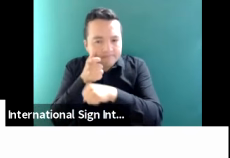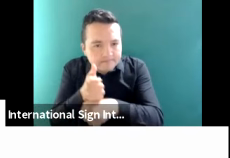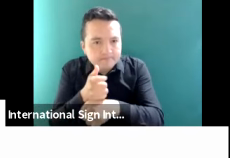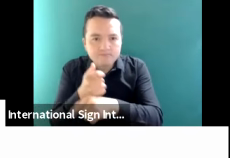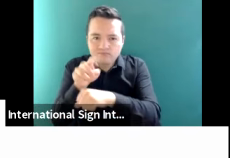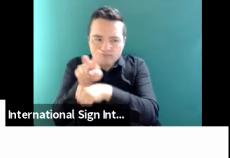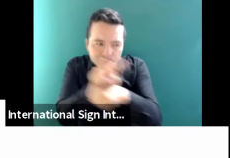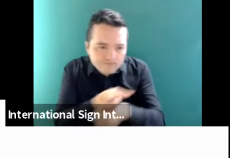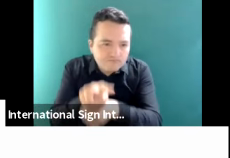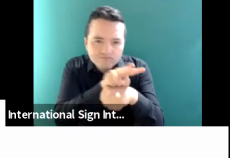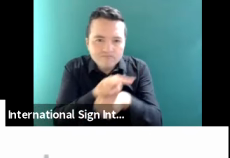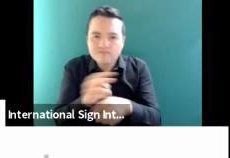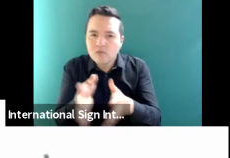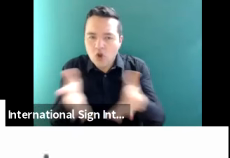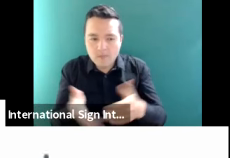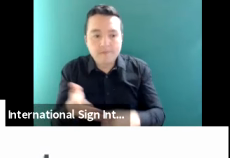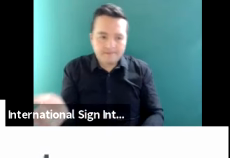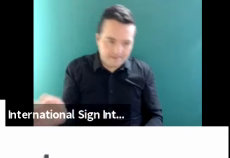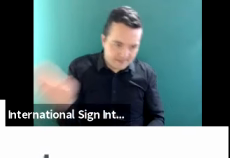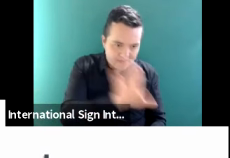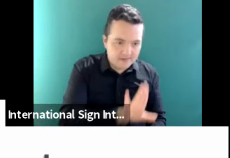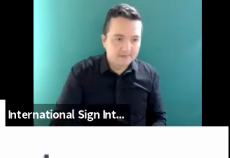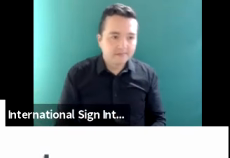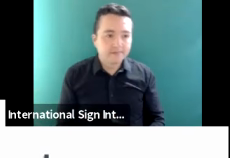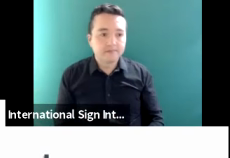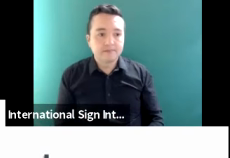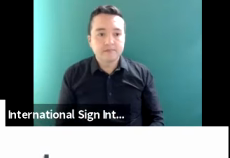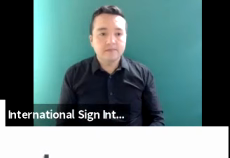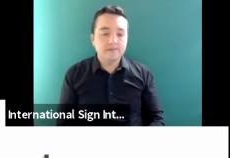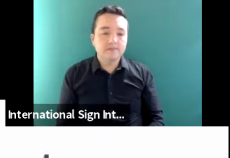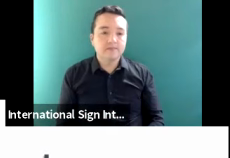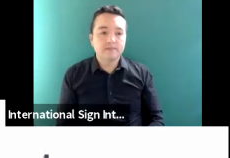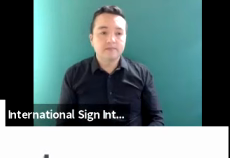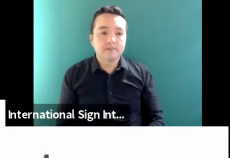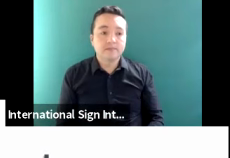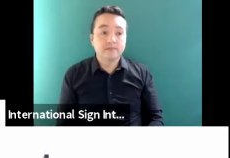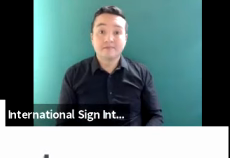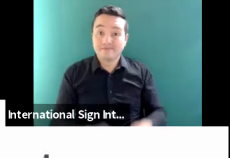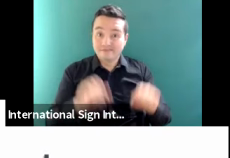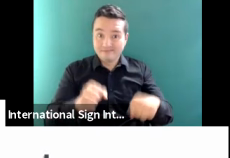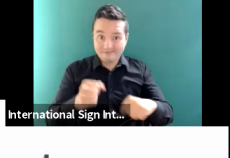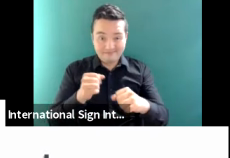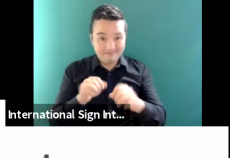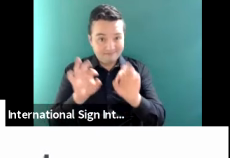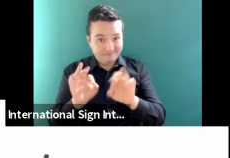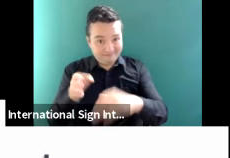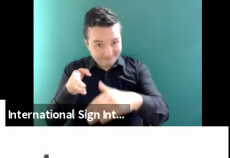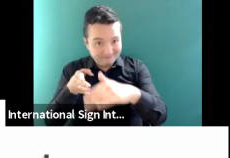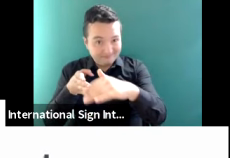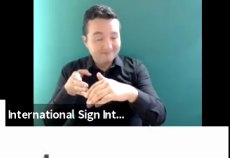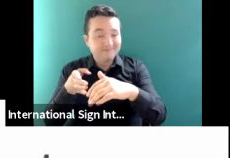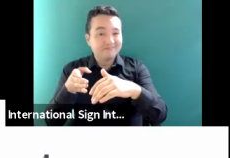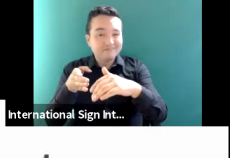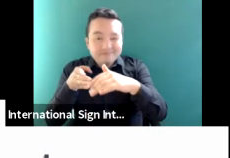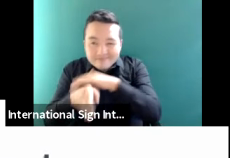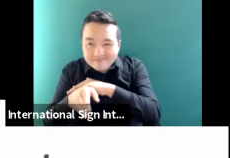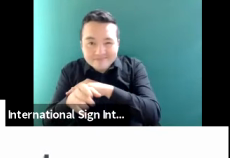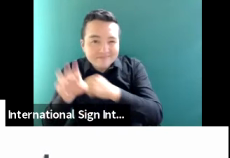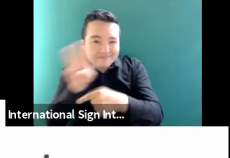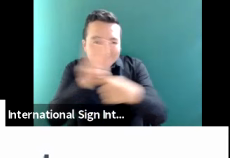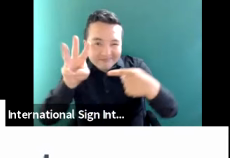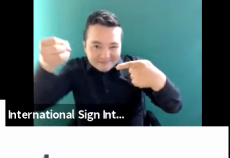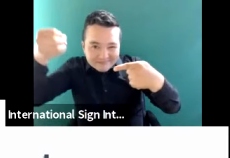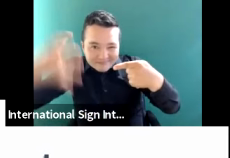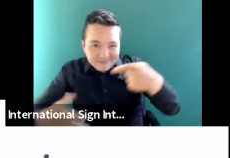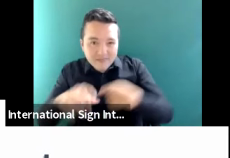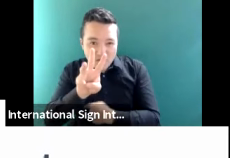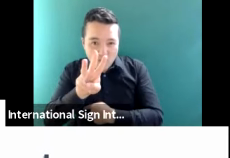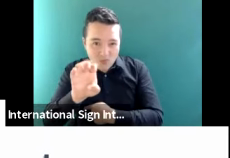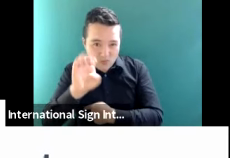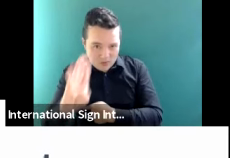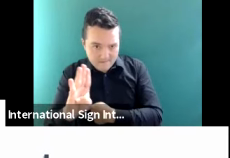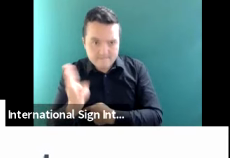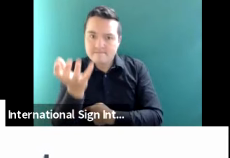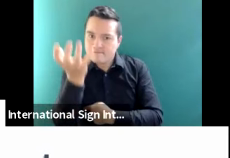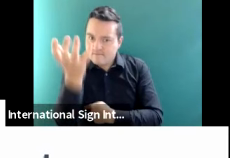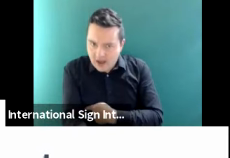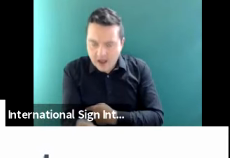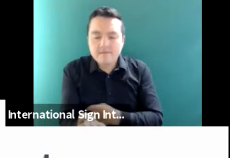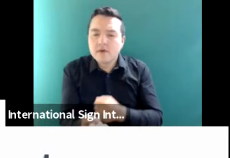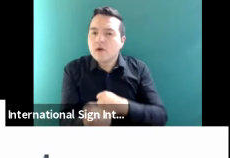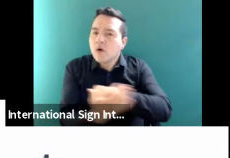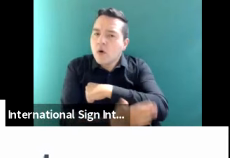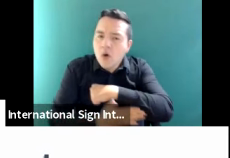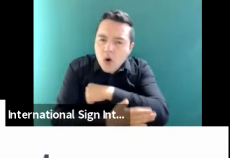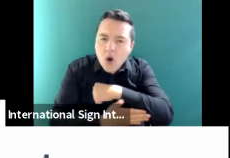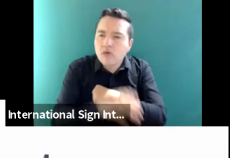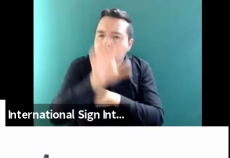In Europe, Latin America and other advocacy organizations and other regions.